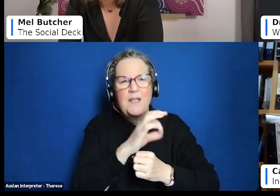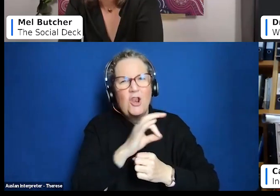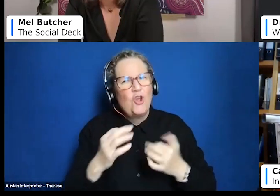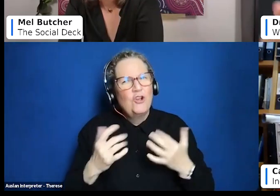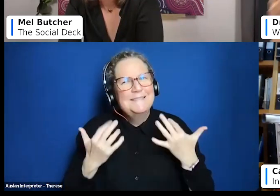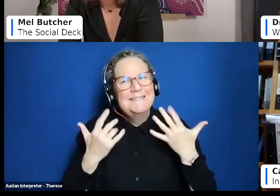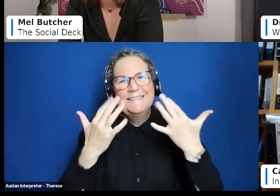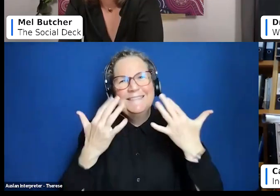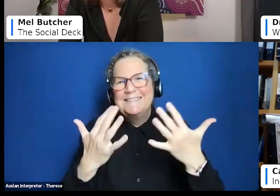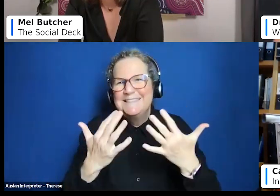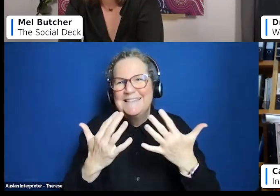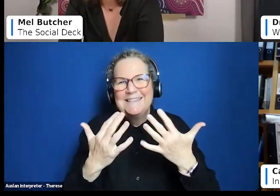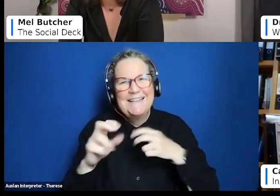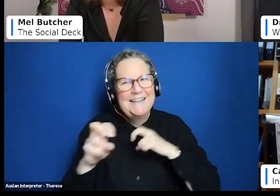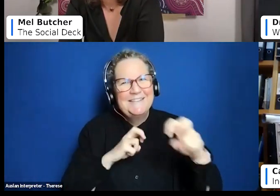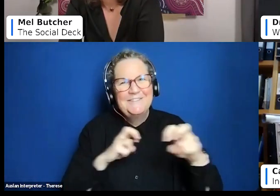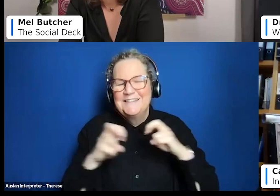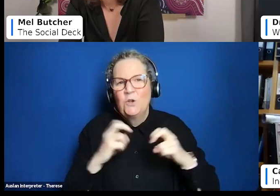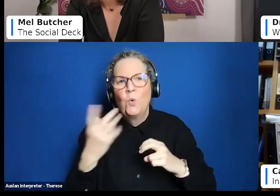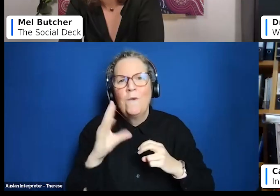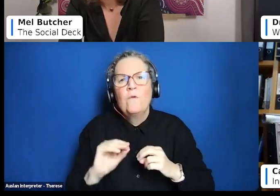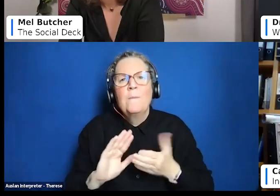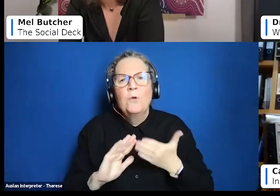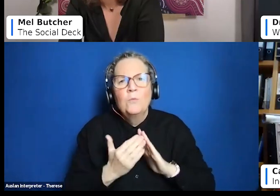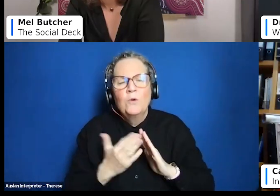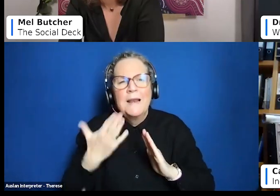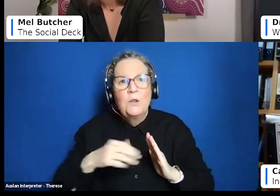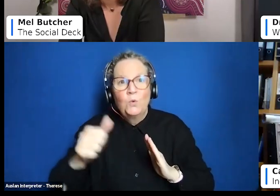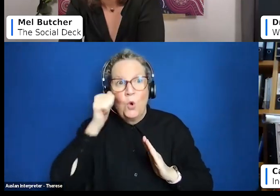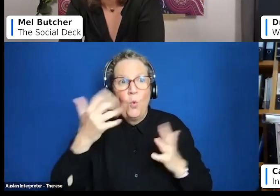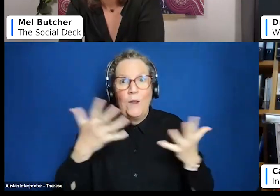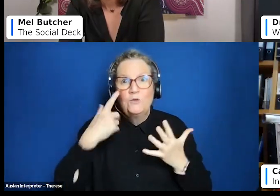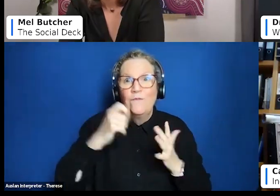it's people need to, with the from the community, need to know where to look.